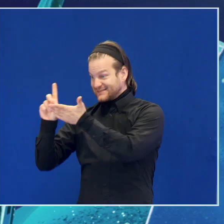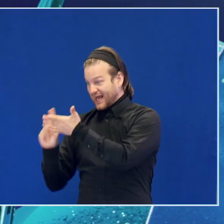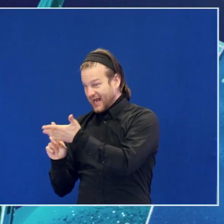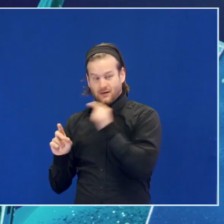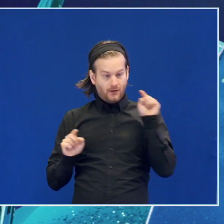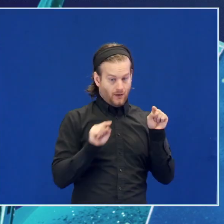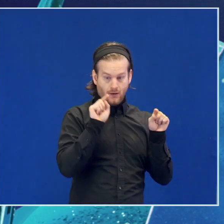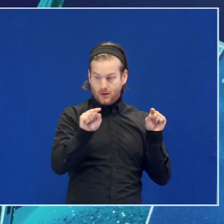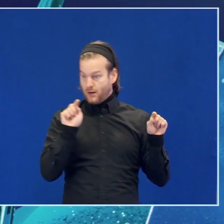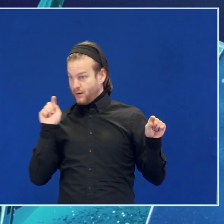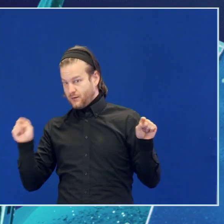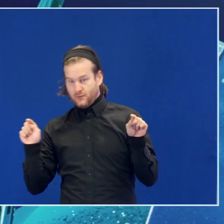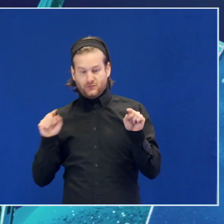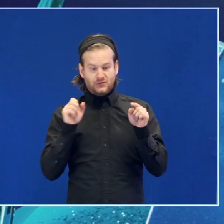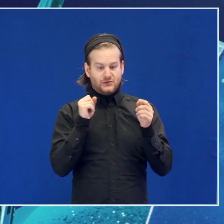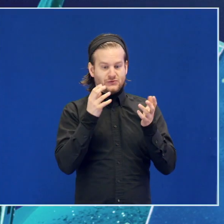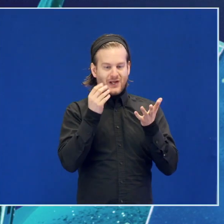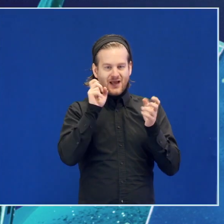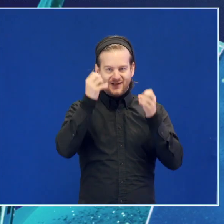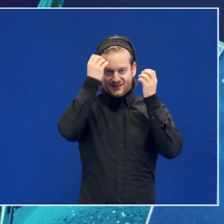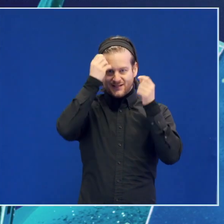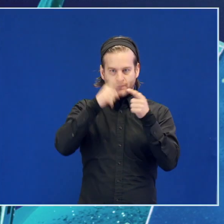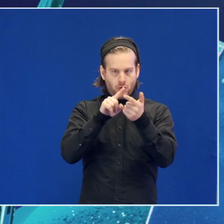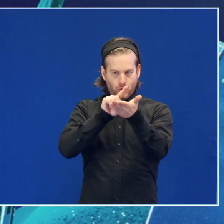We then turned that into a research grant.